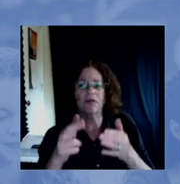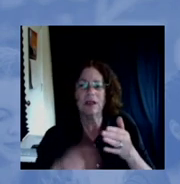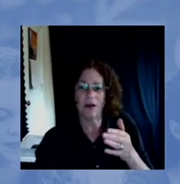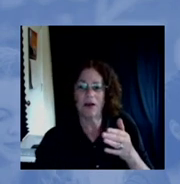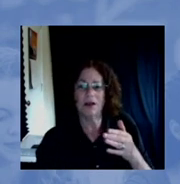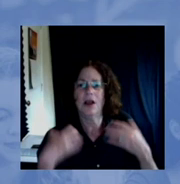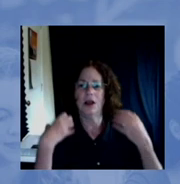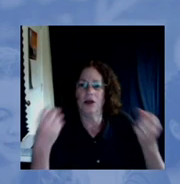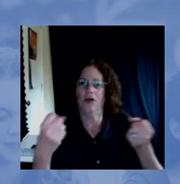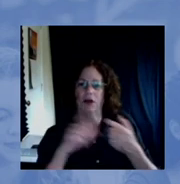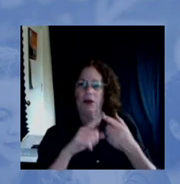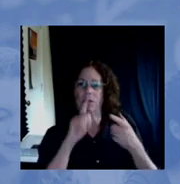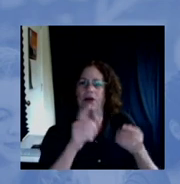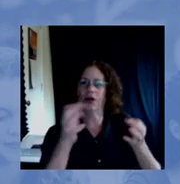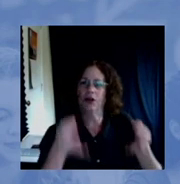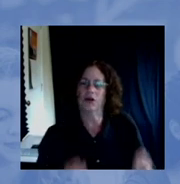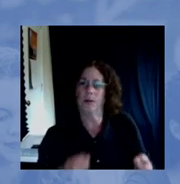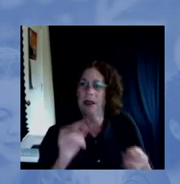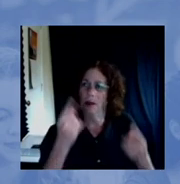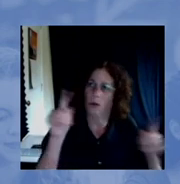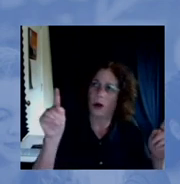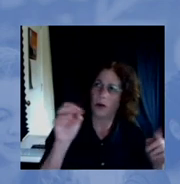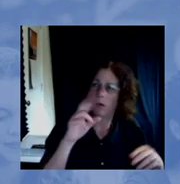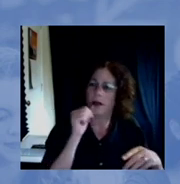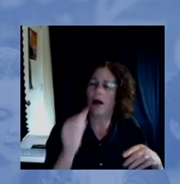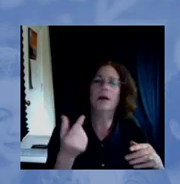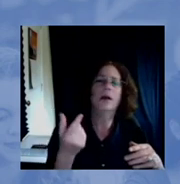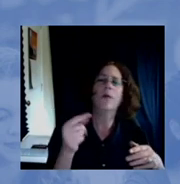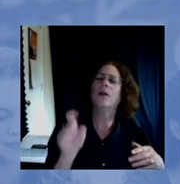DETERMINE DID IT WORK OR NOT WORK, WHAT DO WE NEED TO DO DIFFERENT.